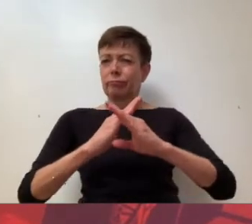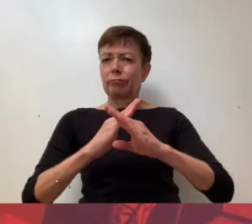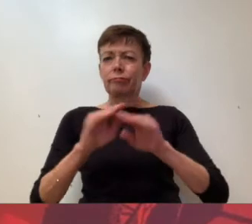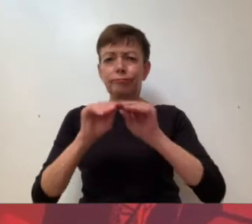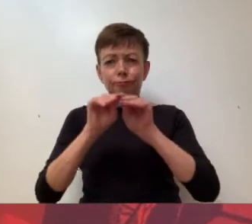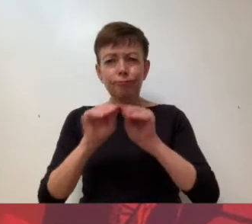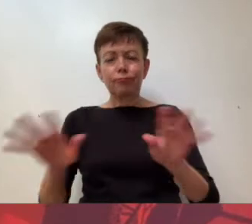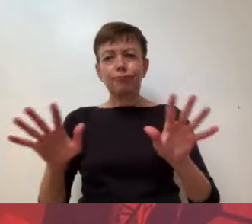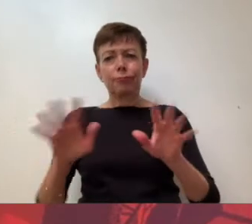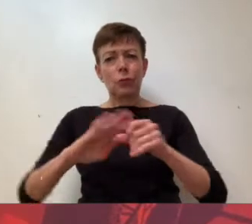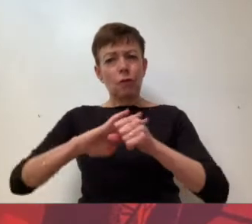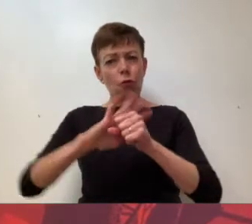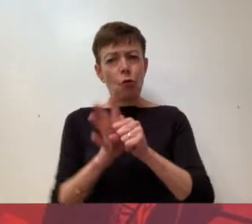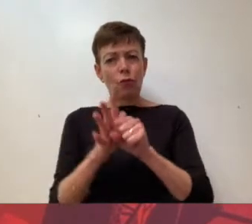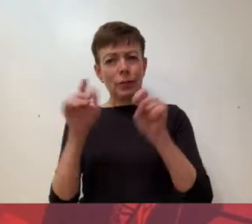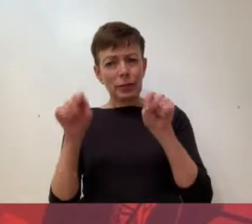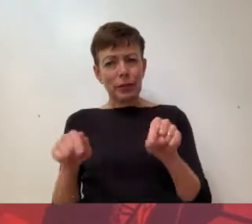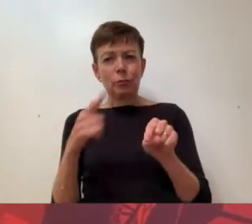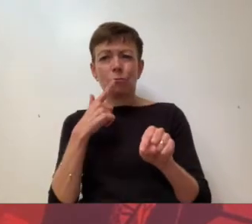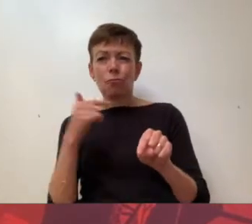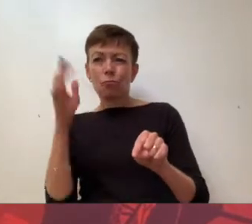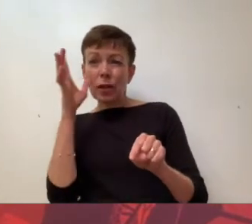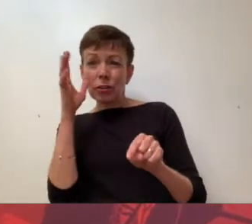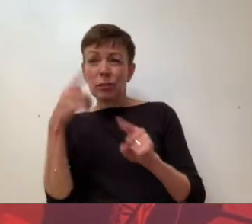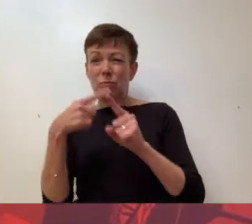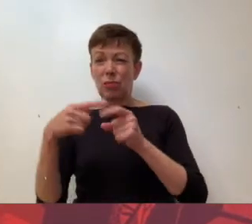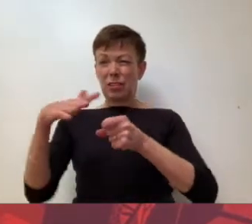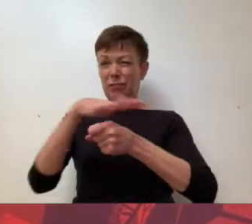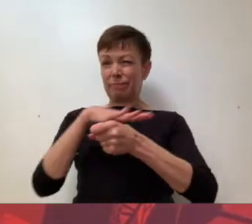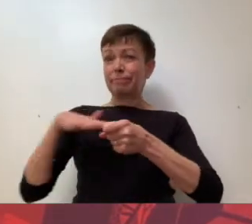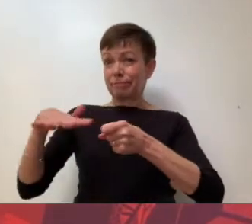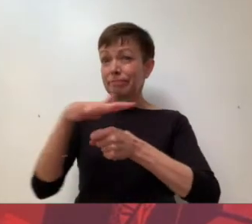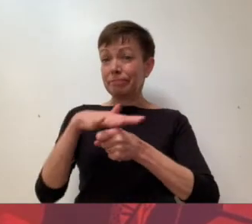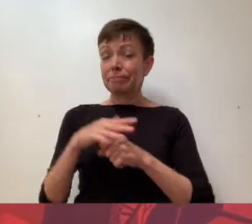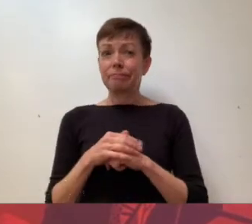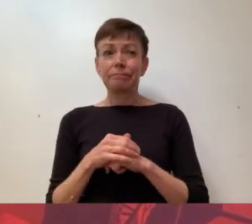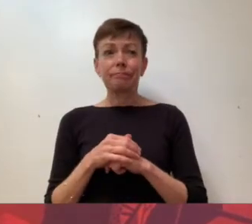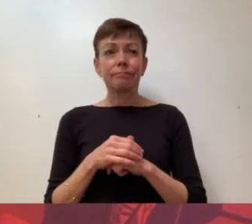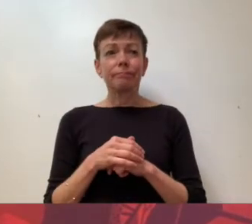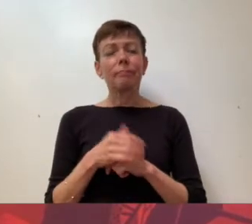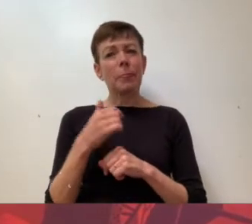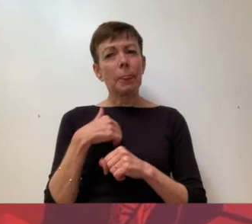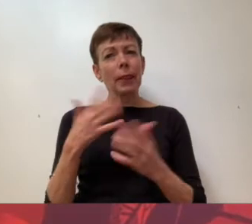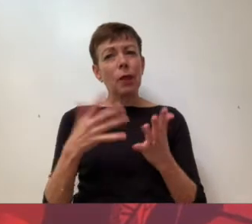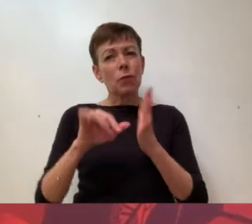our vigilance to preventing the spread in The City of Red Deer and region.